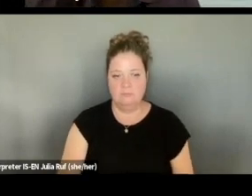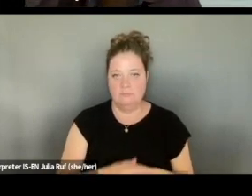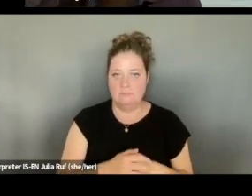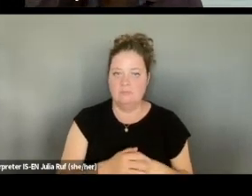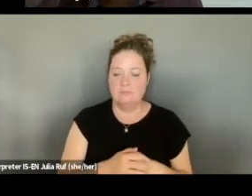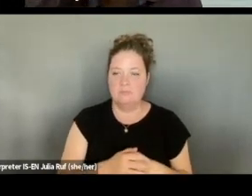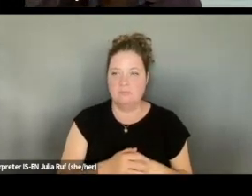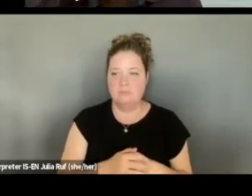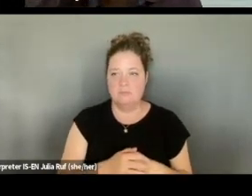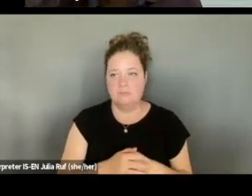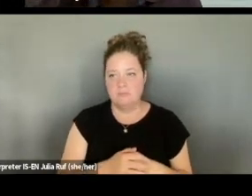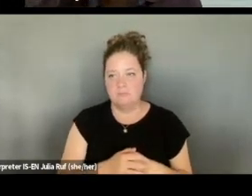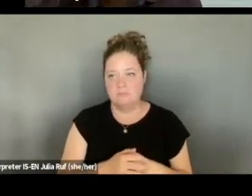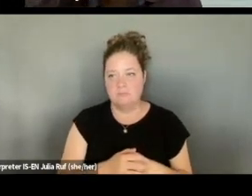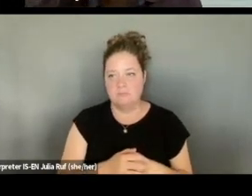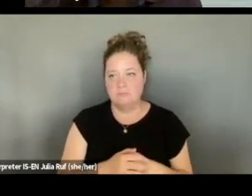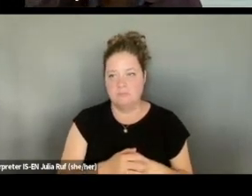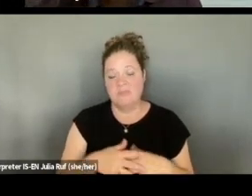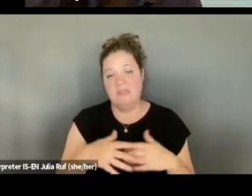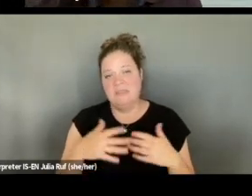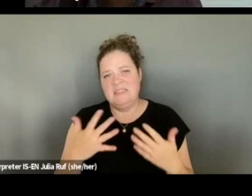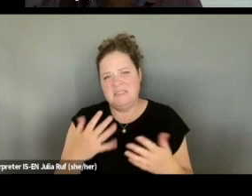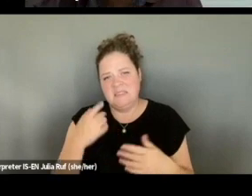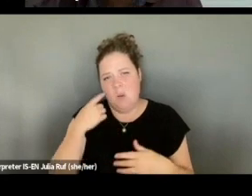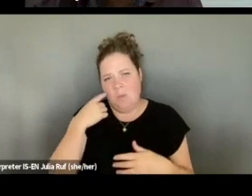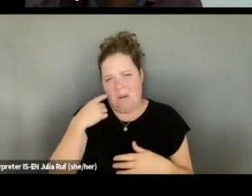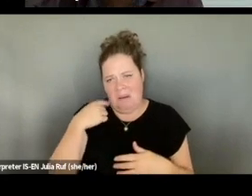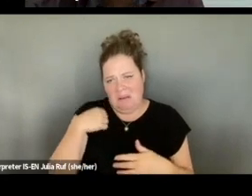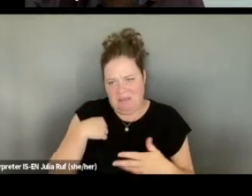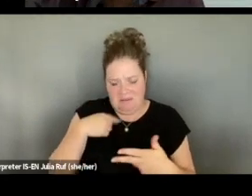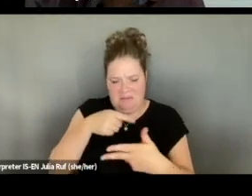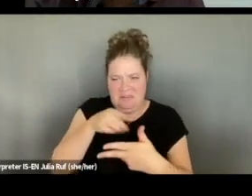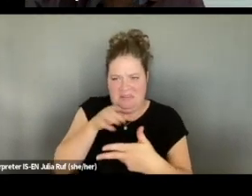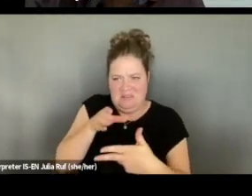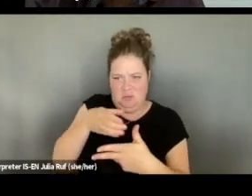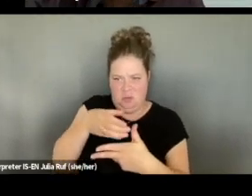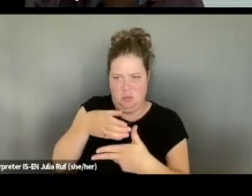Of course, we expect answers from those who have heard about it, so I